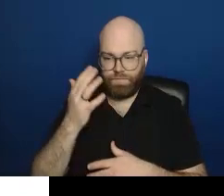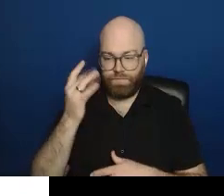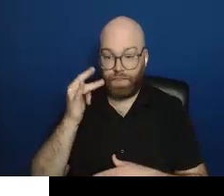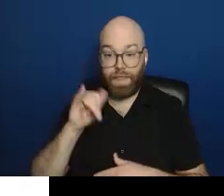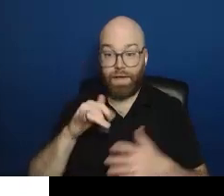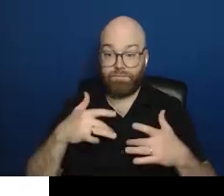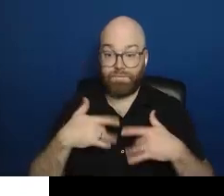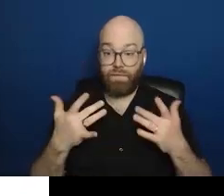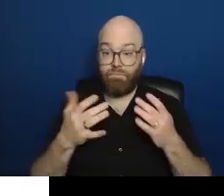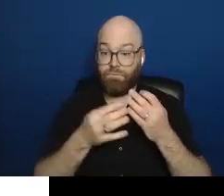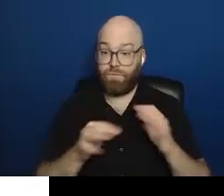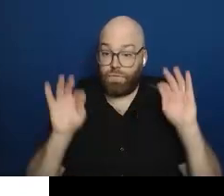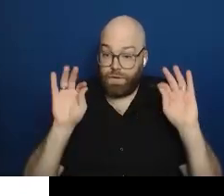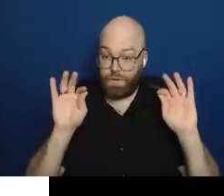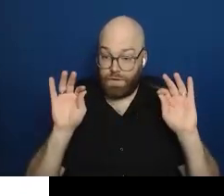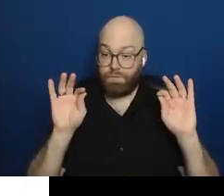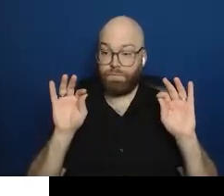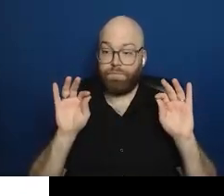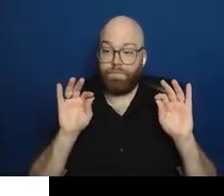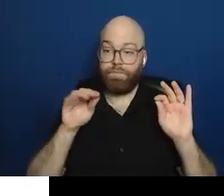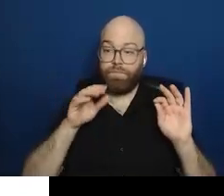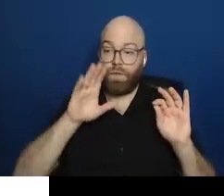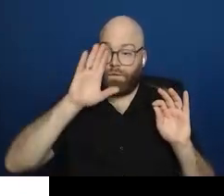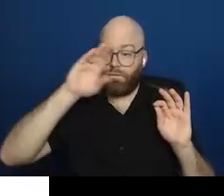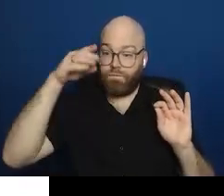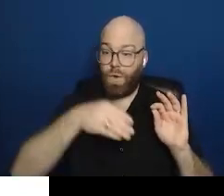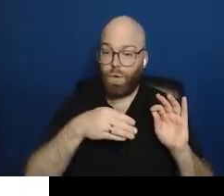and it's about, an immigrant's journey to the United States.